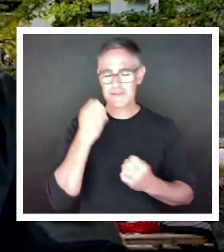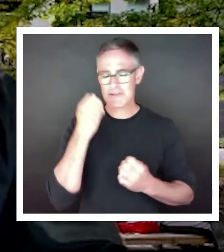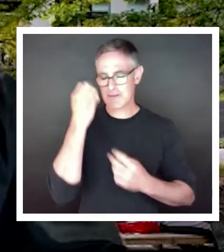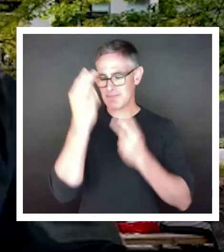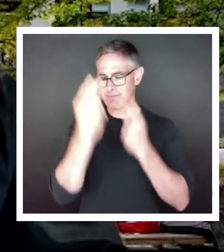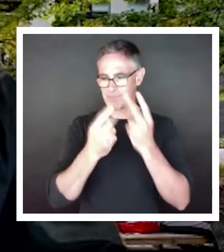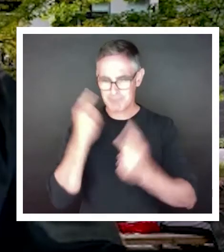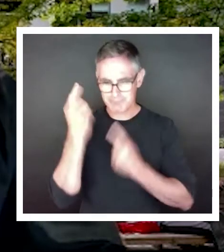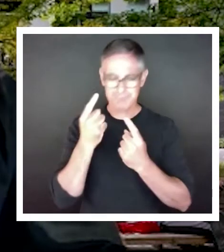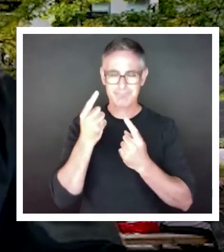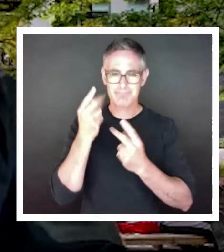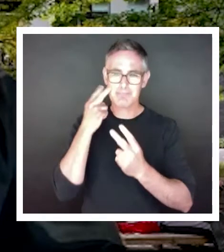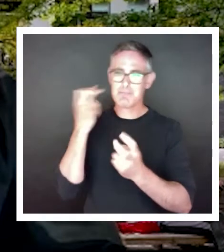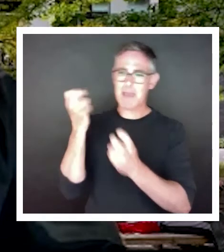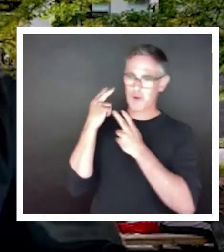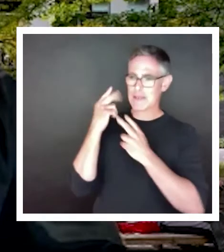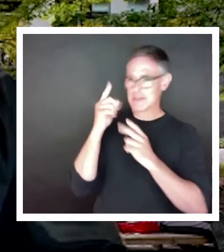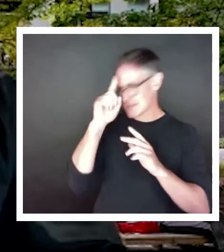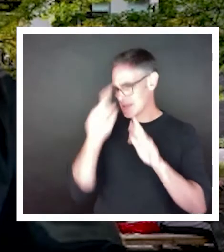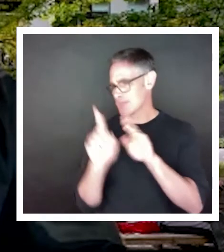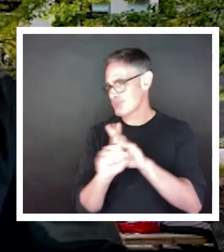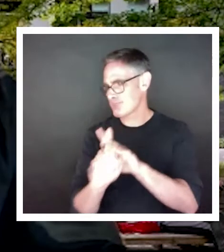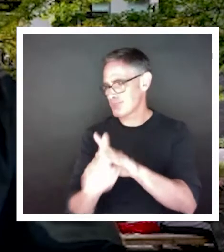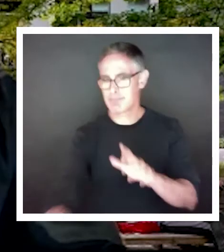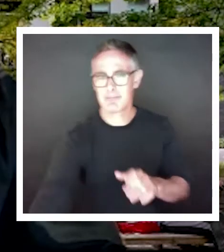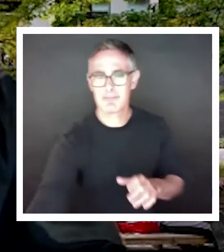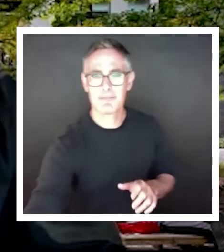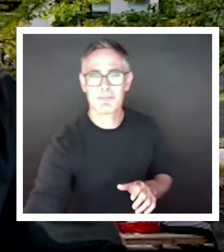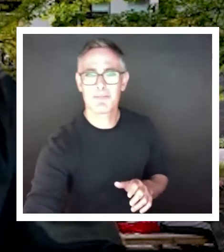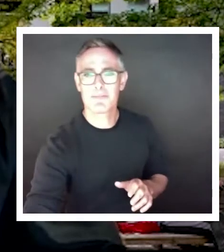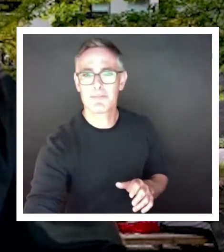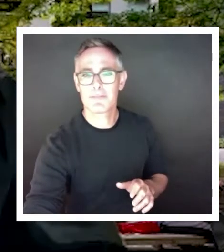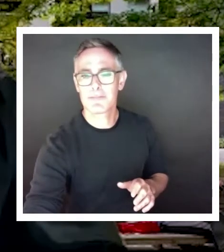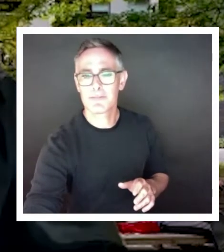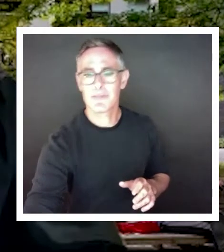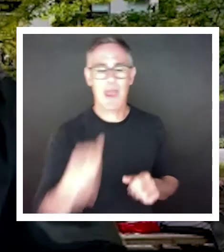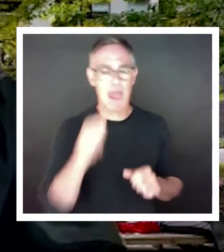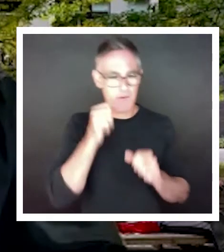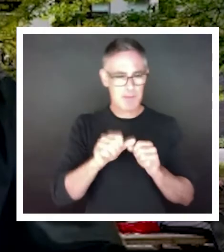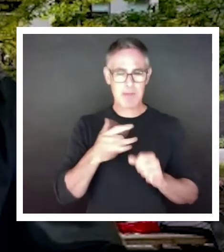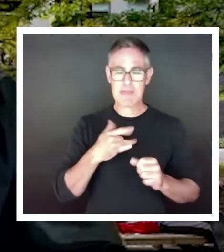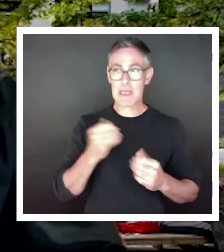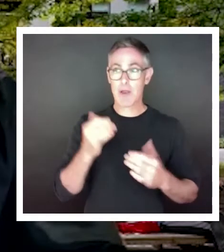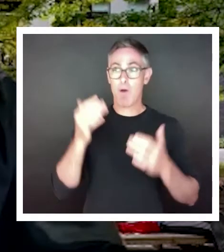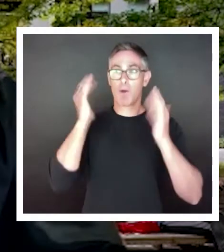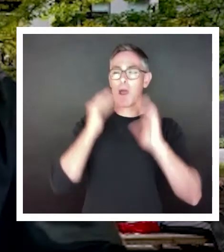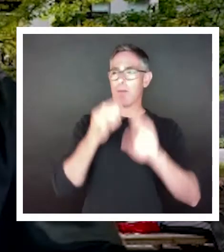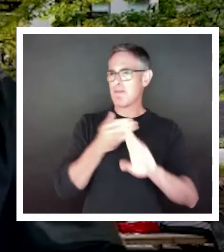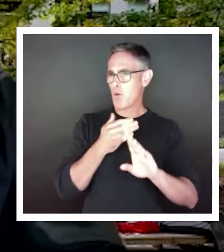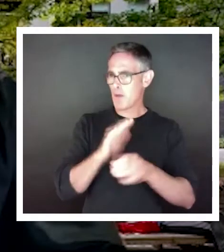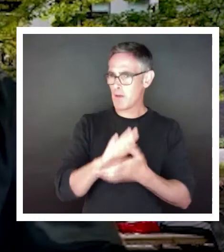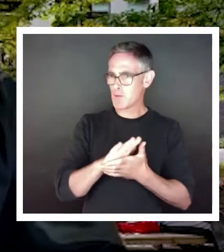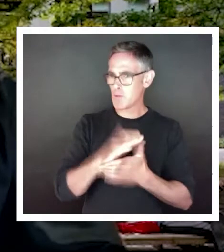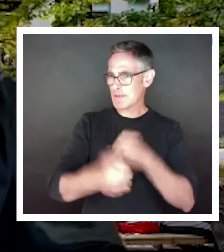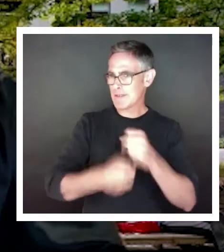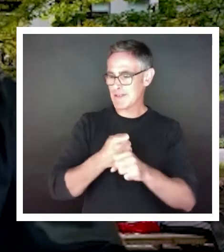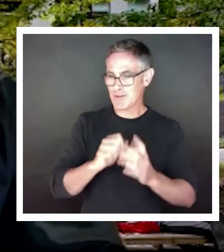I remember feeling overwhelmed before the school year even started because of the uncertainty that this year would bring.